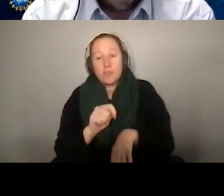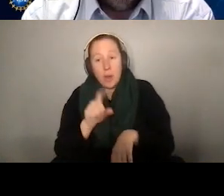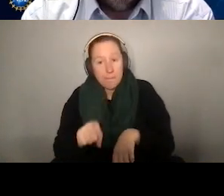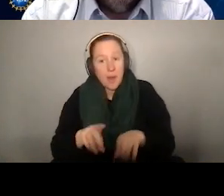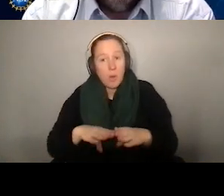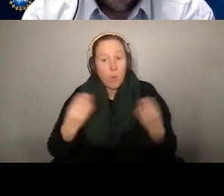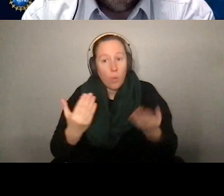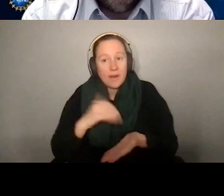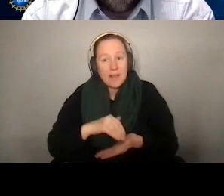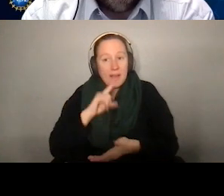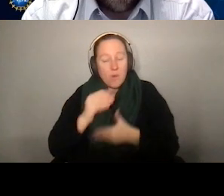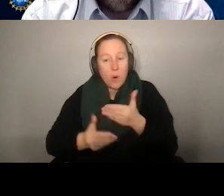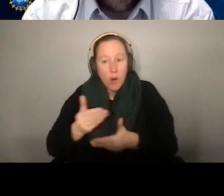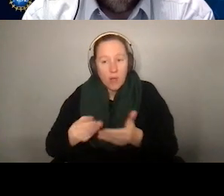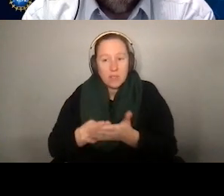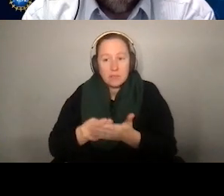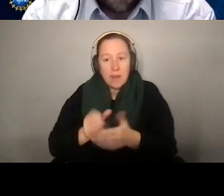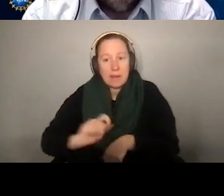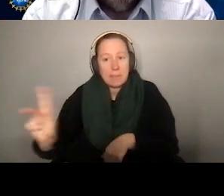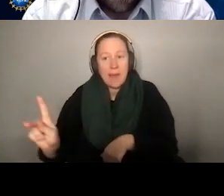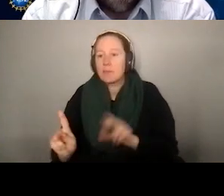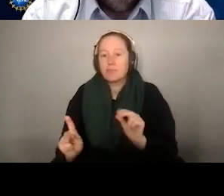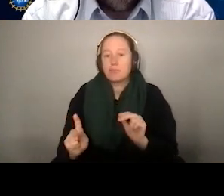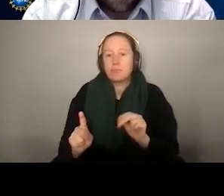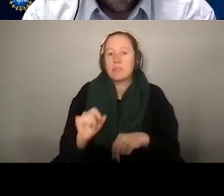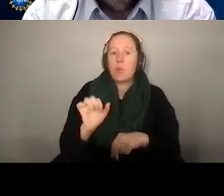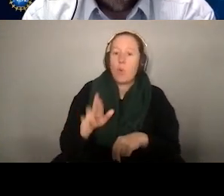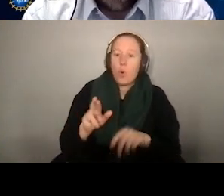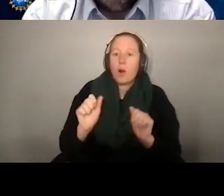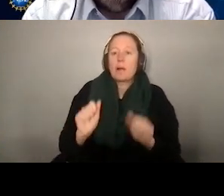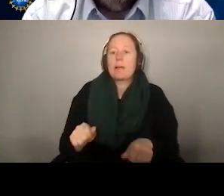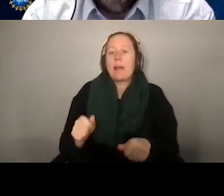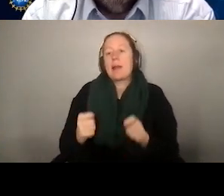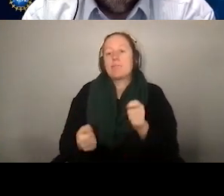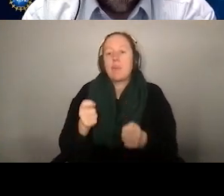process these additional reimbursements. Or whether an adjustment request will suffice.